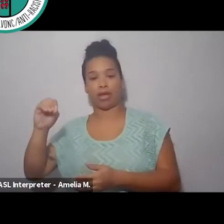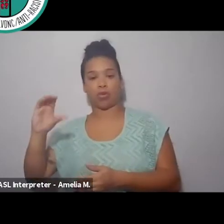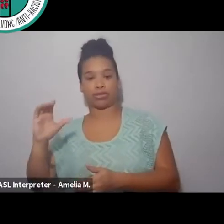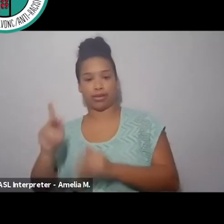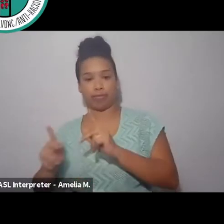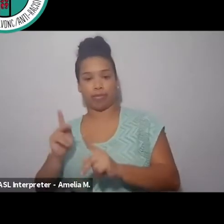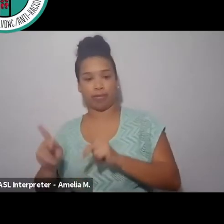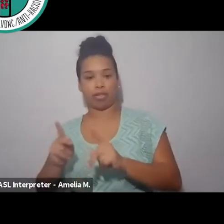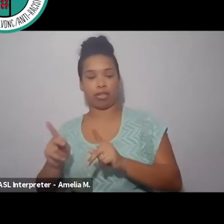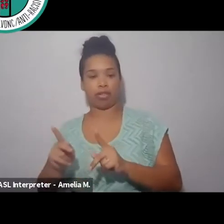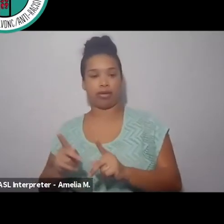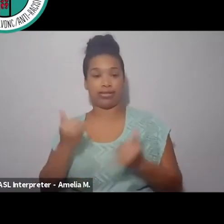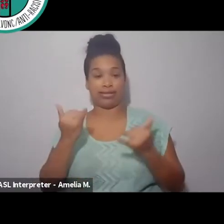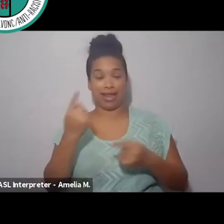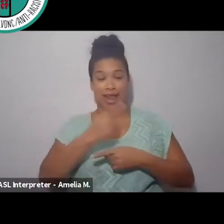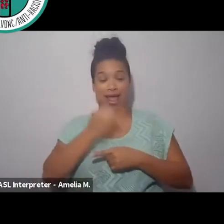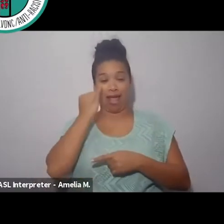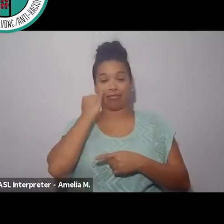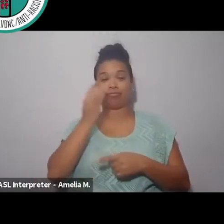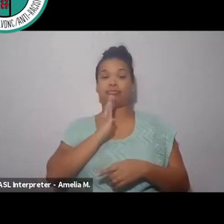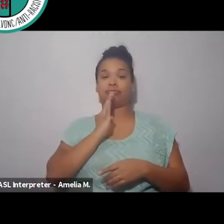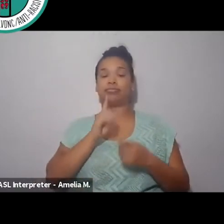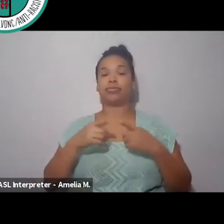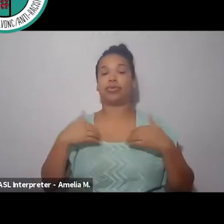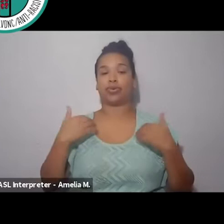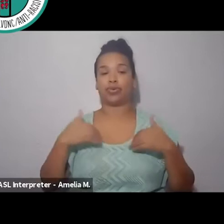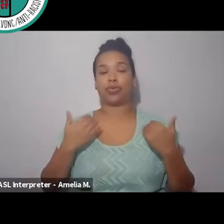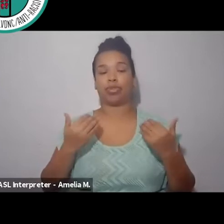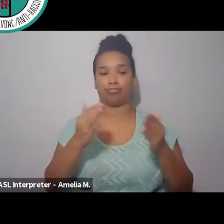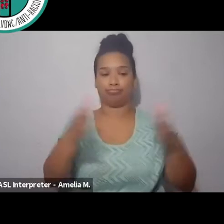I think if I'm speaking to the youth I don't know how many youths from overall, I think the two major things